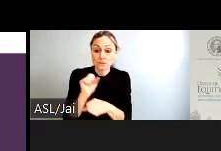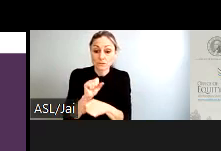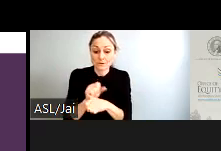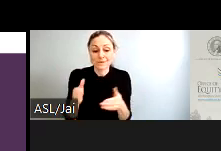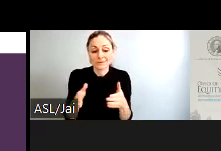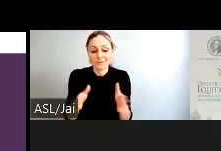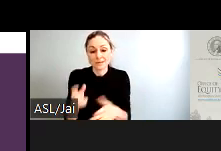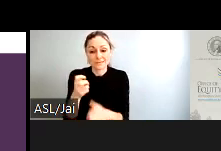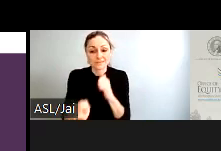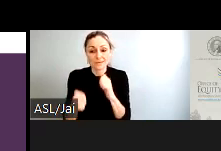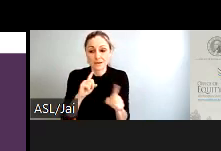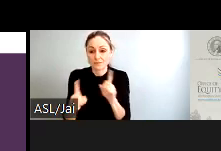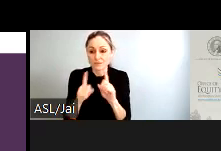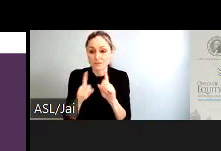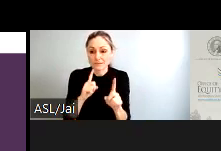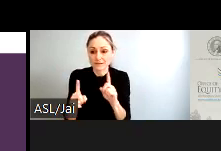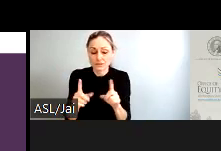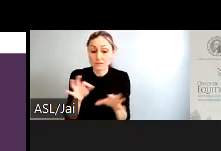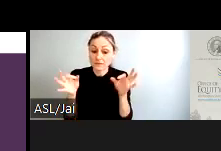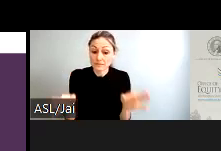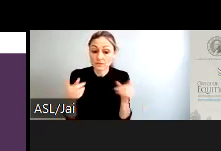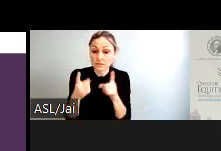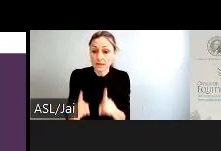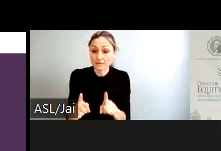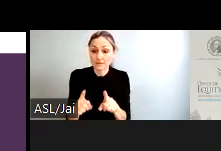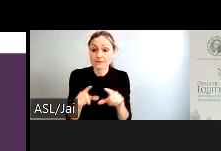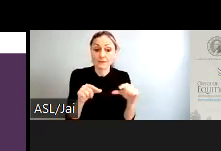conversations and decisions to occur and the group and the work can move forward together.